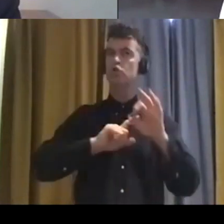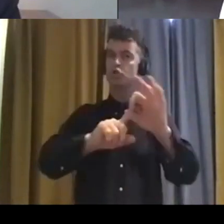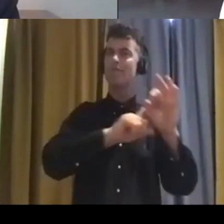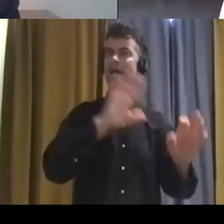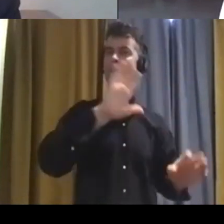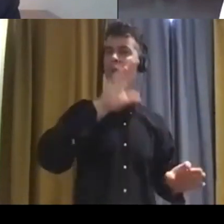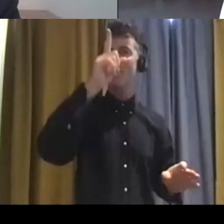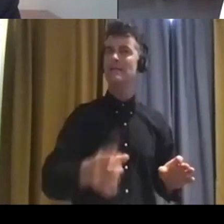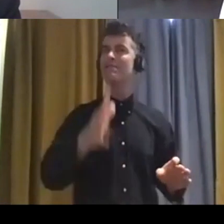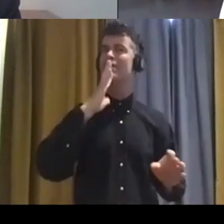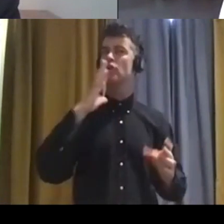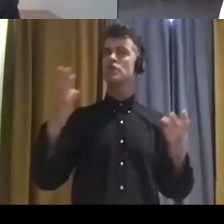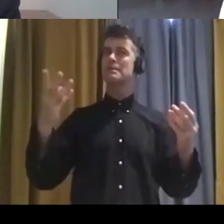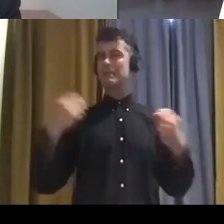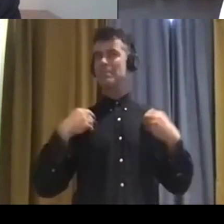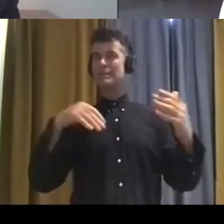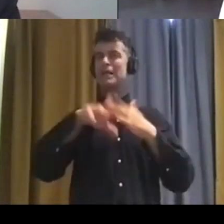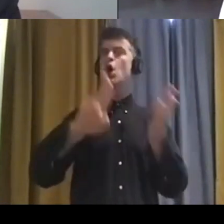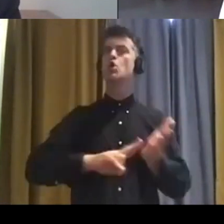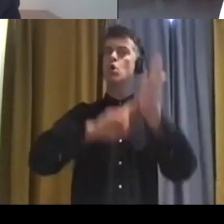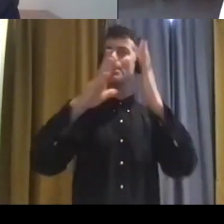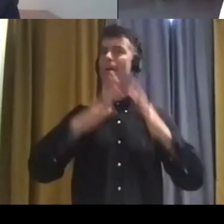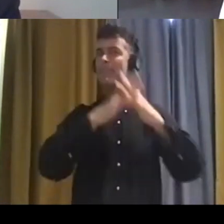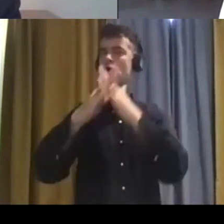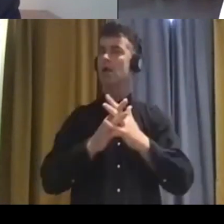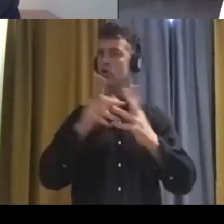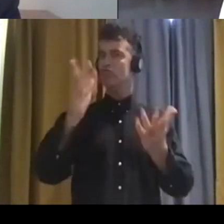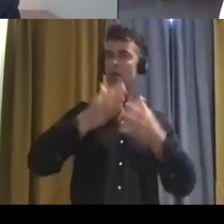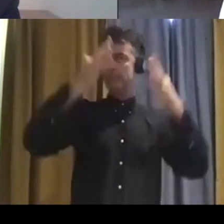in North America to really determine which companies have an understanding of the value